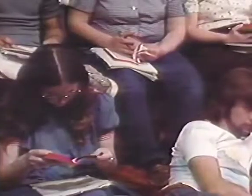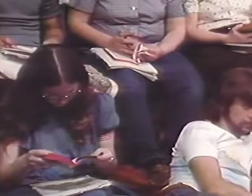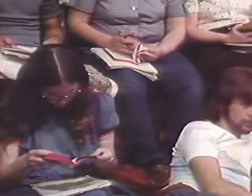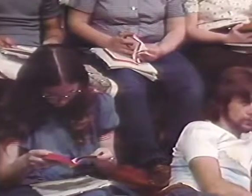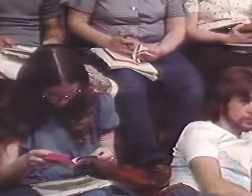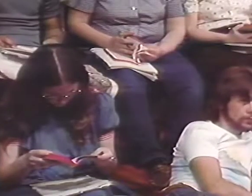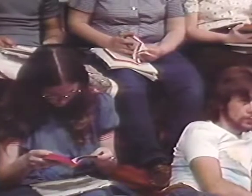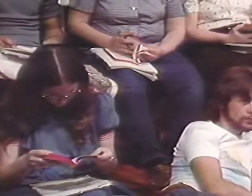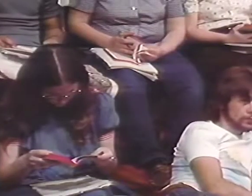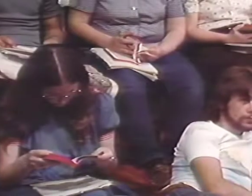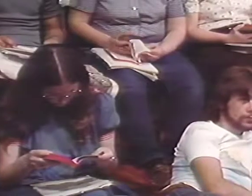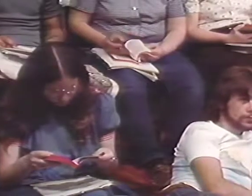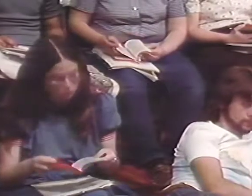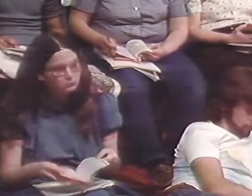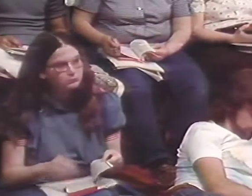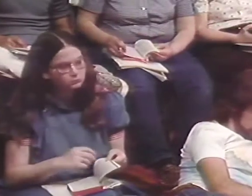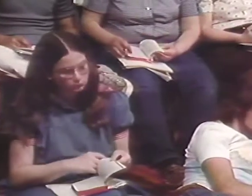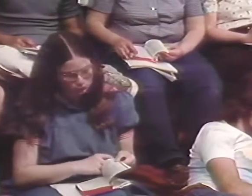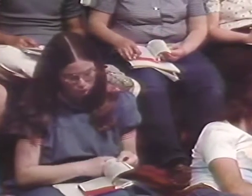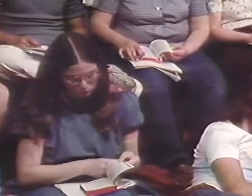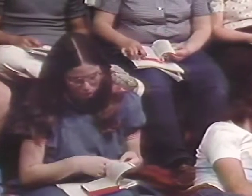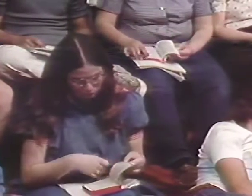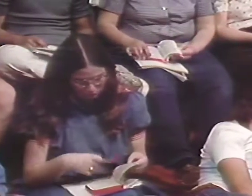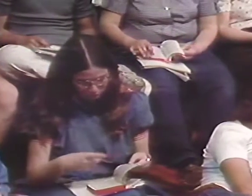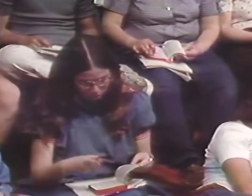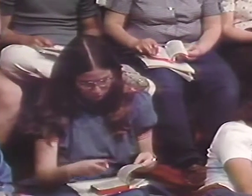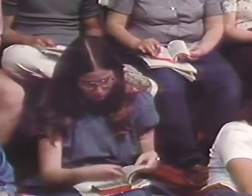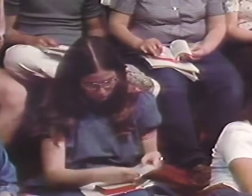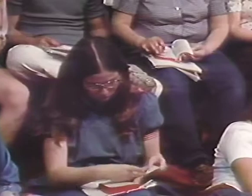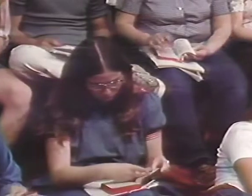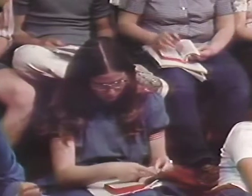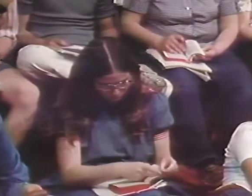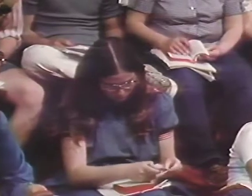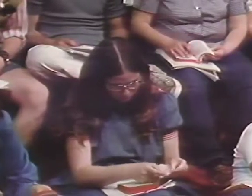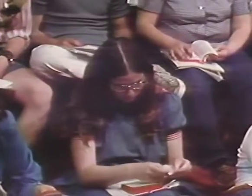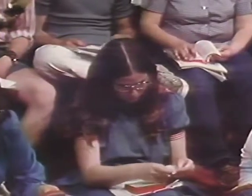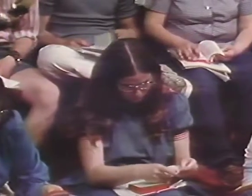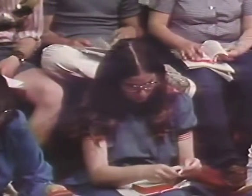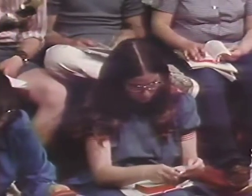YOU READ THE POEM. READ THE POEM QUICKLY. READ THE POEM.